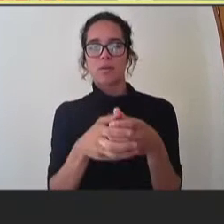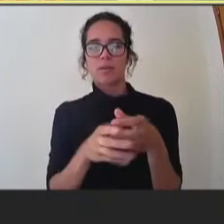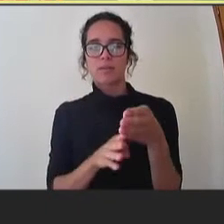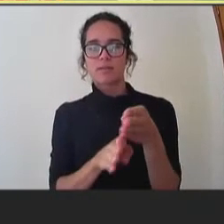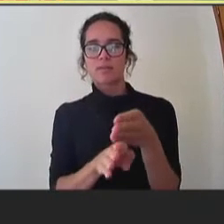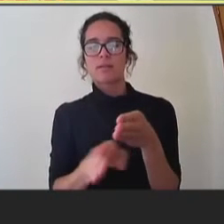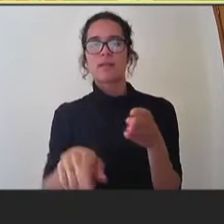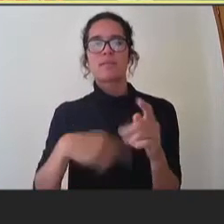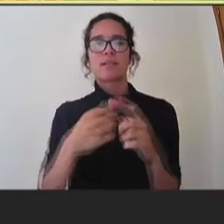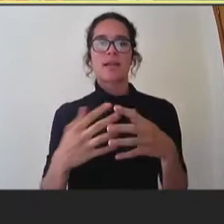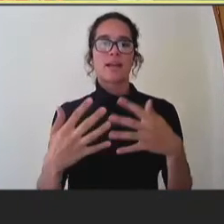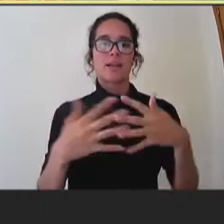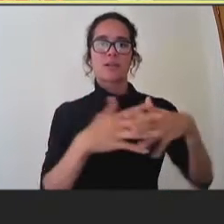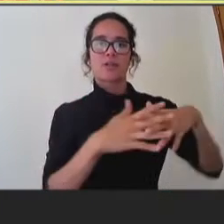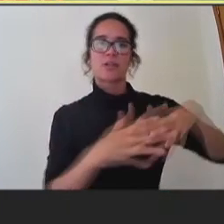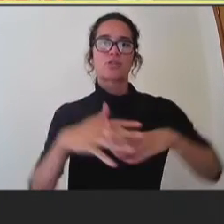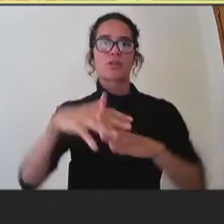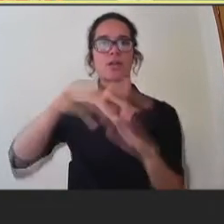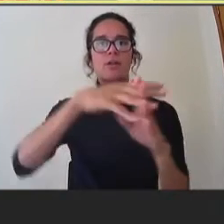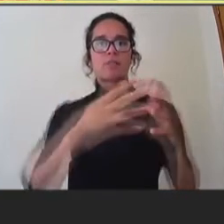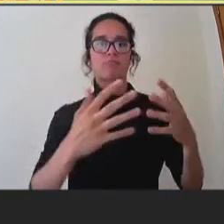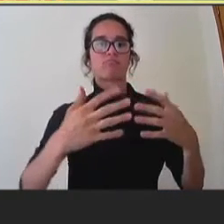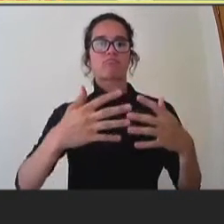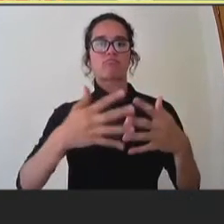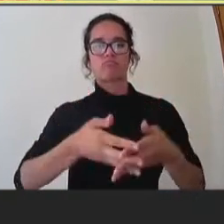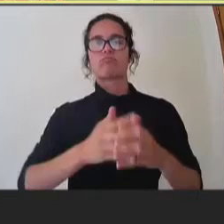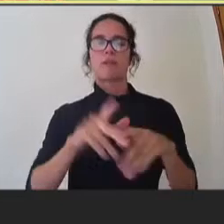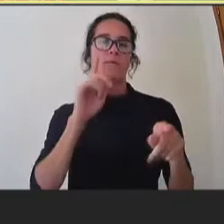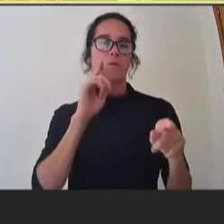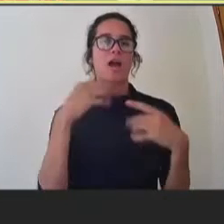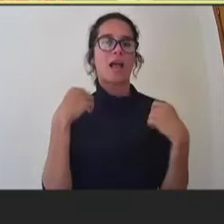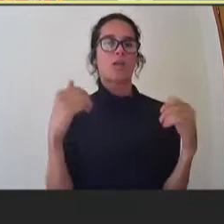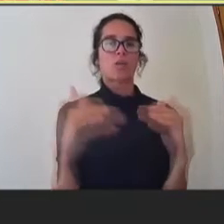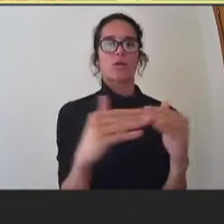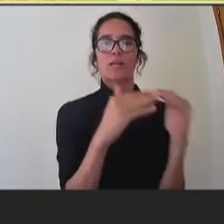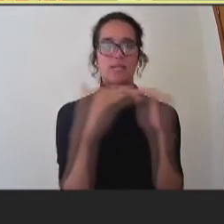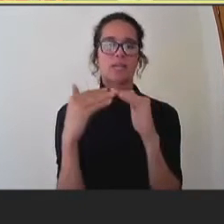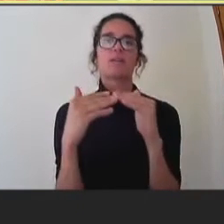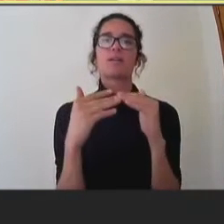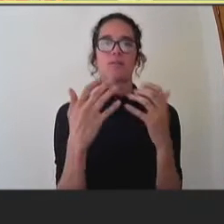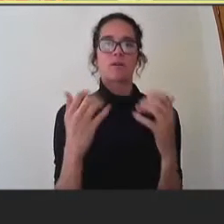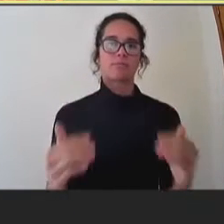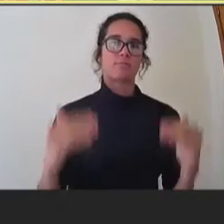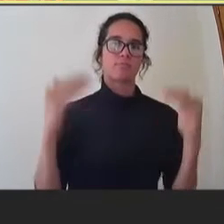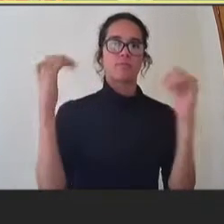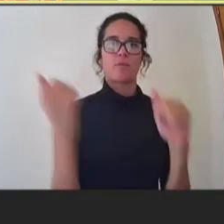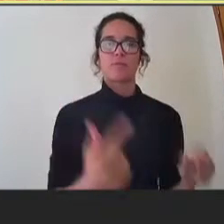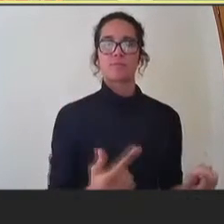These disparities call for sustained equity-based strategies, such as culturally tailored messaging